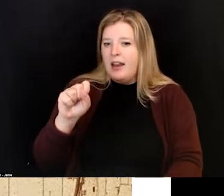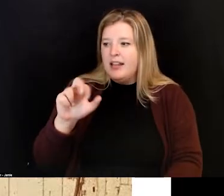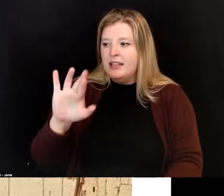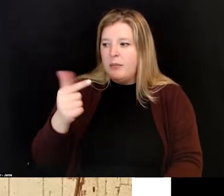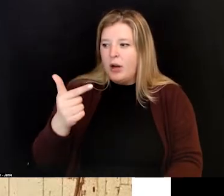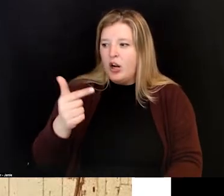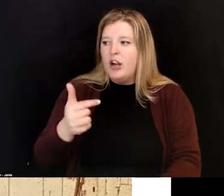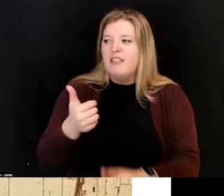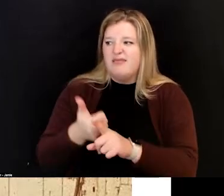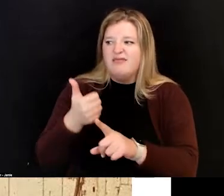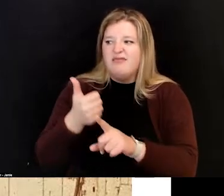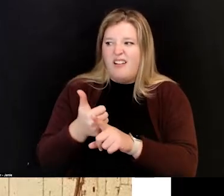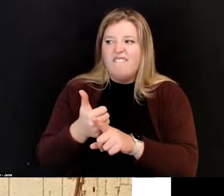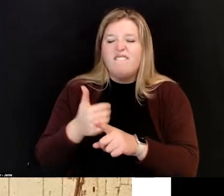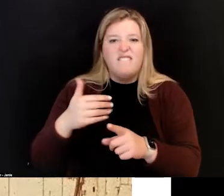Go ahead and go to the next slide, please.